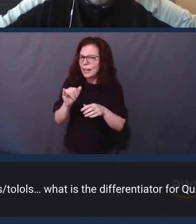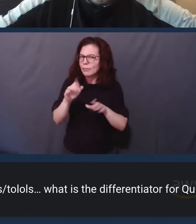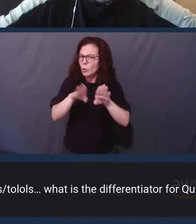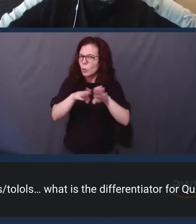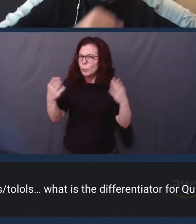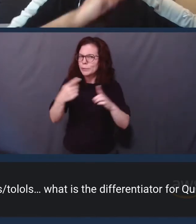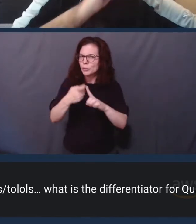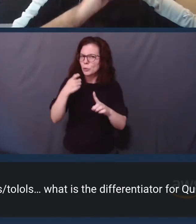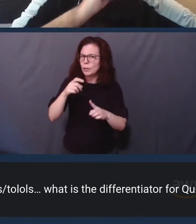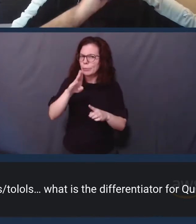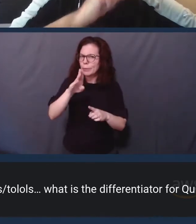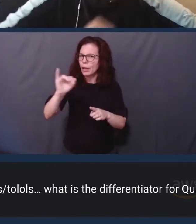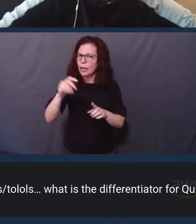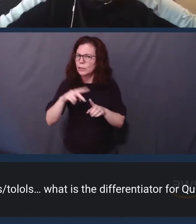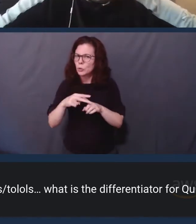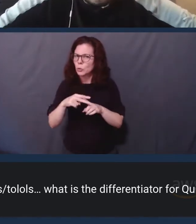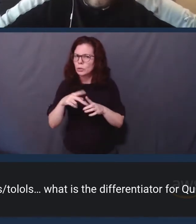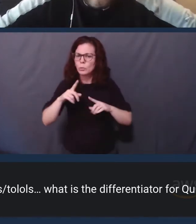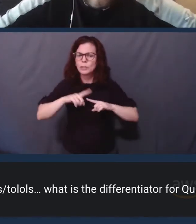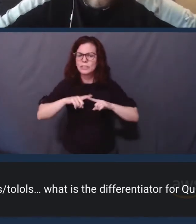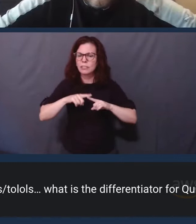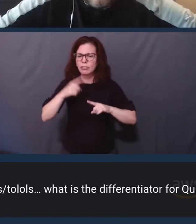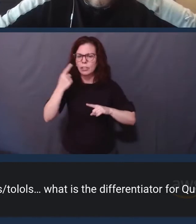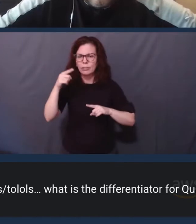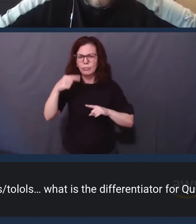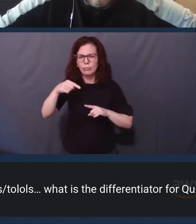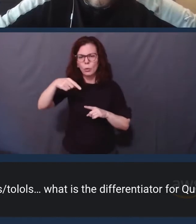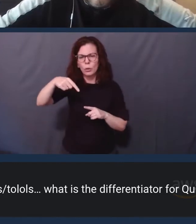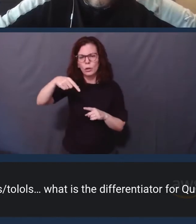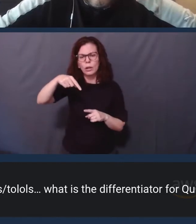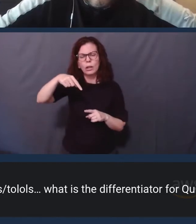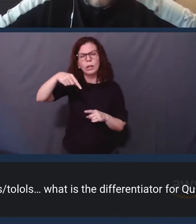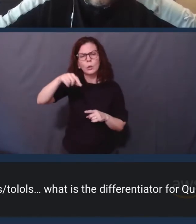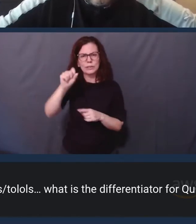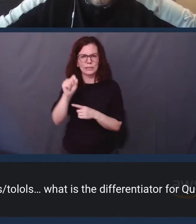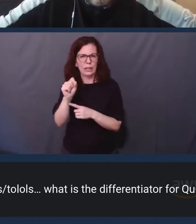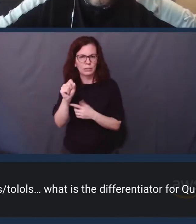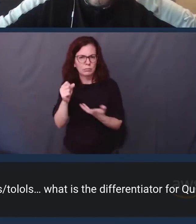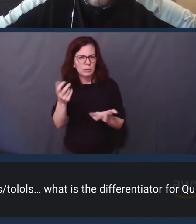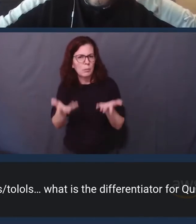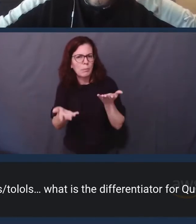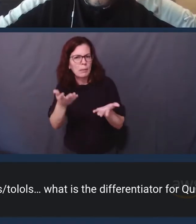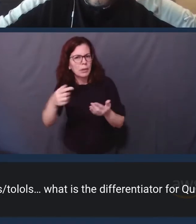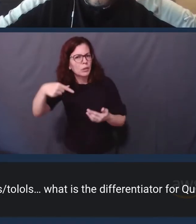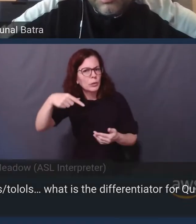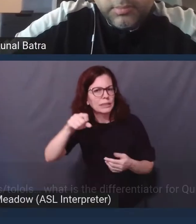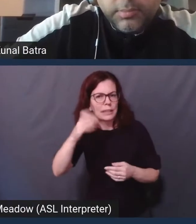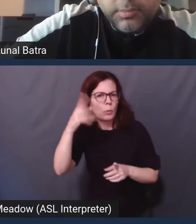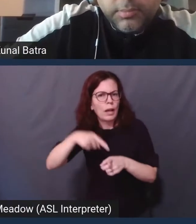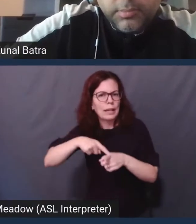What's the differentiator for QuickSight?" So maybe you could talk a little bit about, what makes QuickSight special here? Yeah.